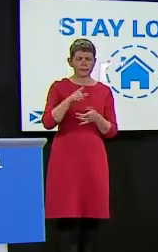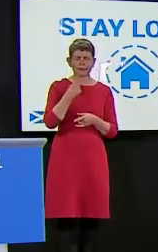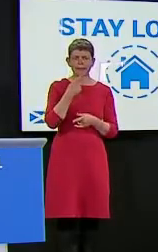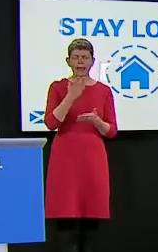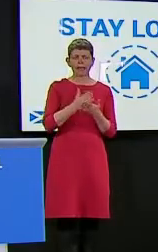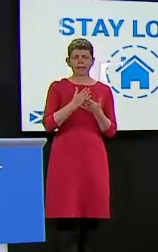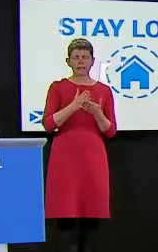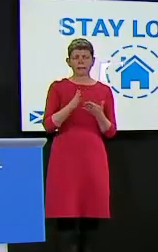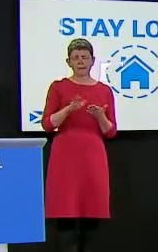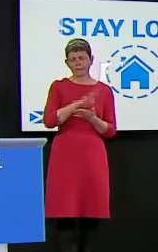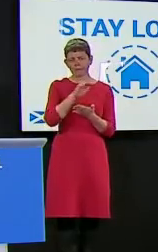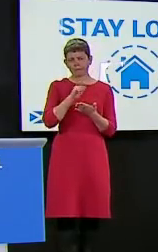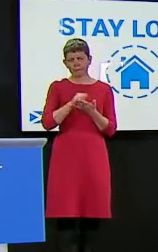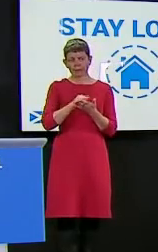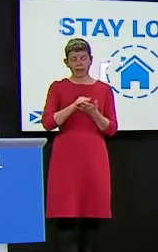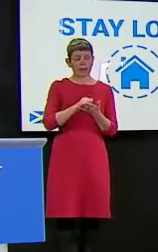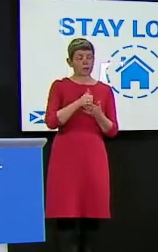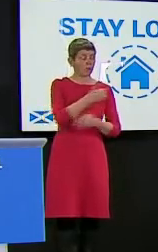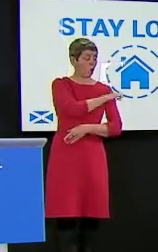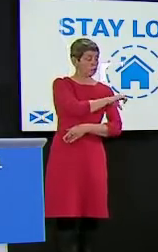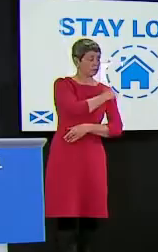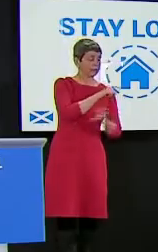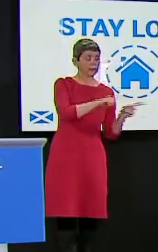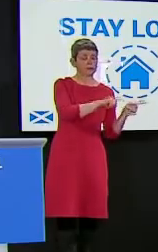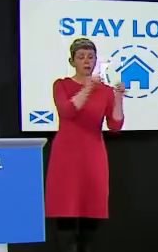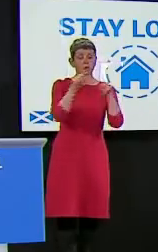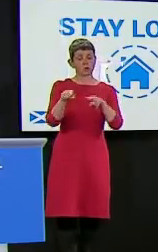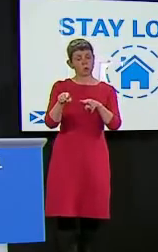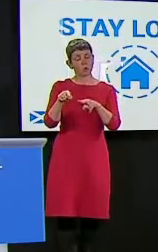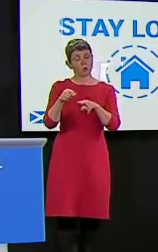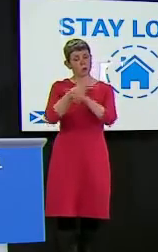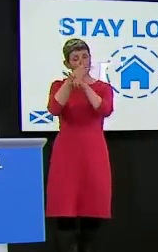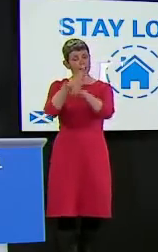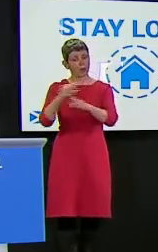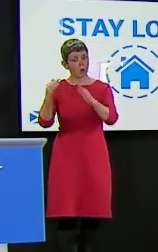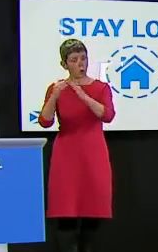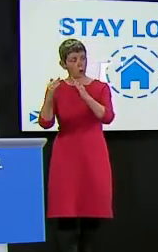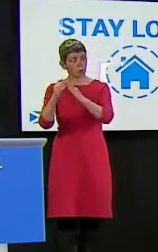care homes were as safe as they could be and you've always said that their buck stops with